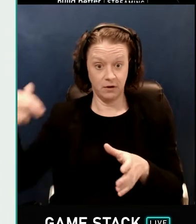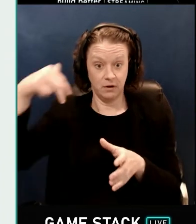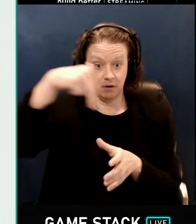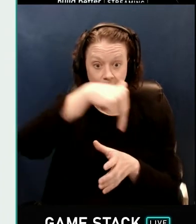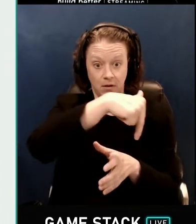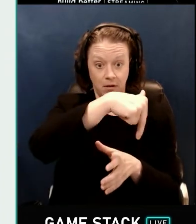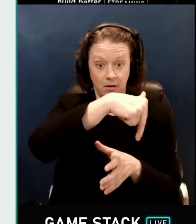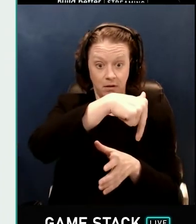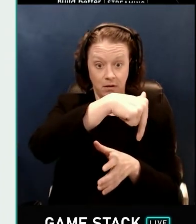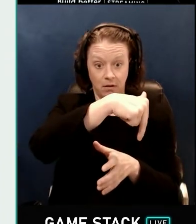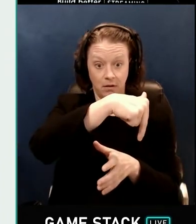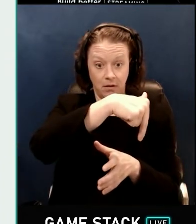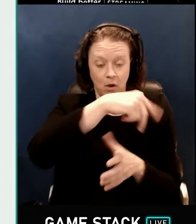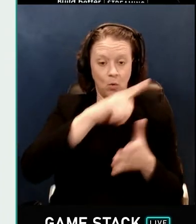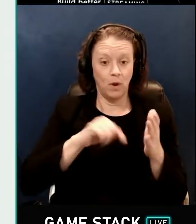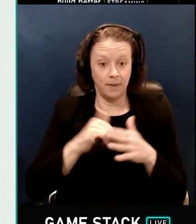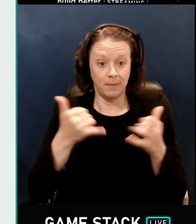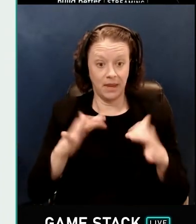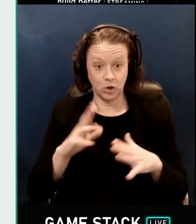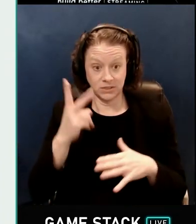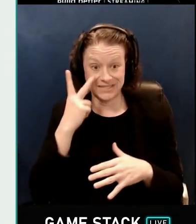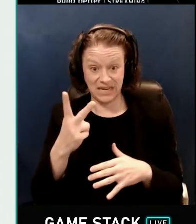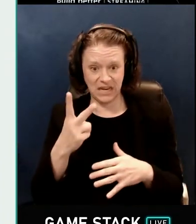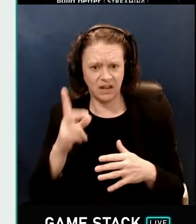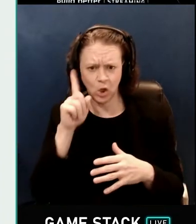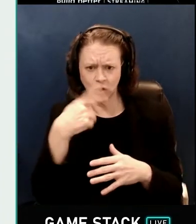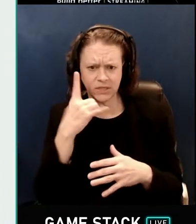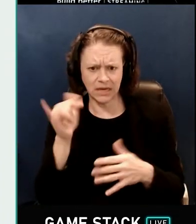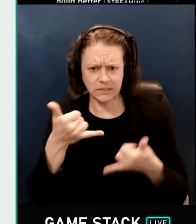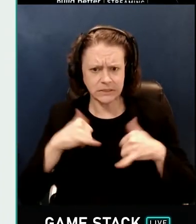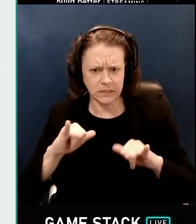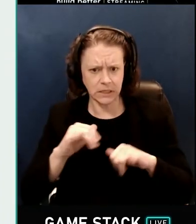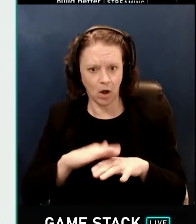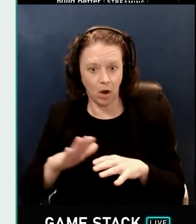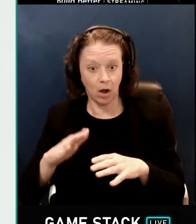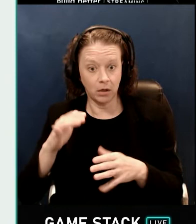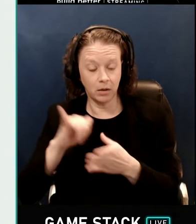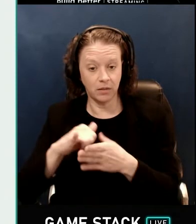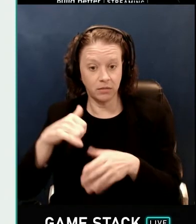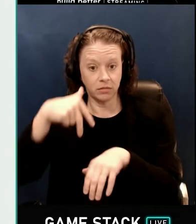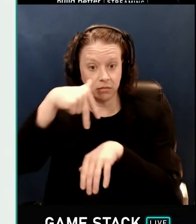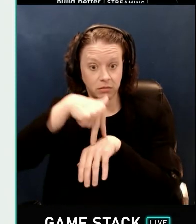seeing, they’re still on the ledge. Now, again, might drop the character right now,